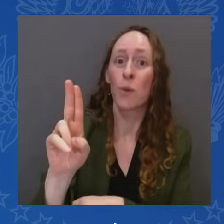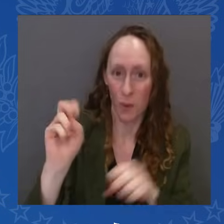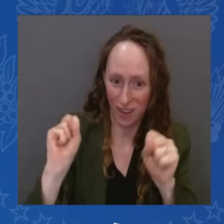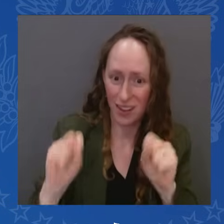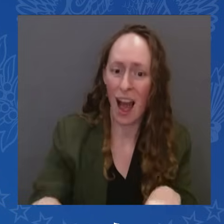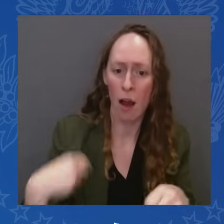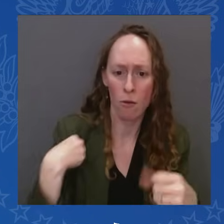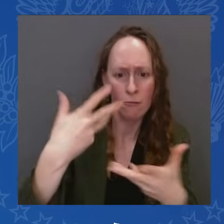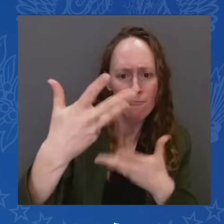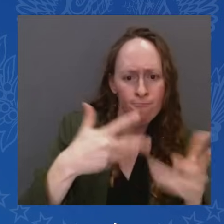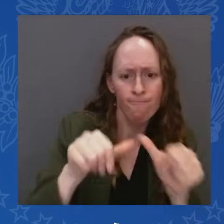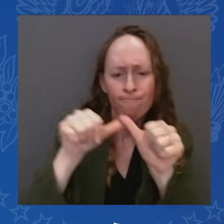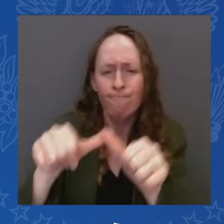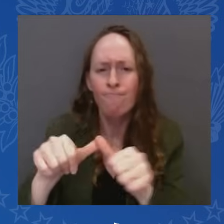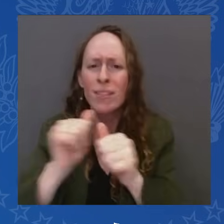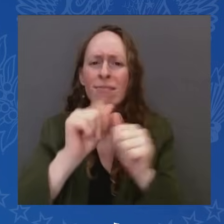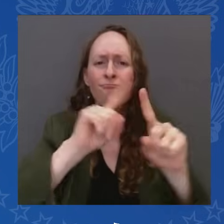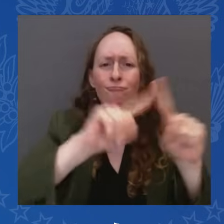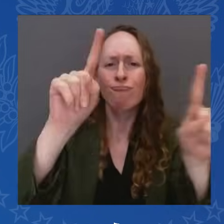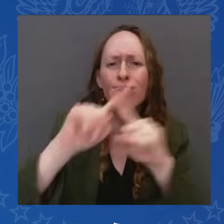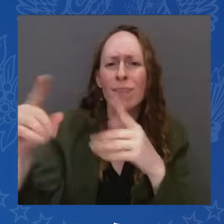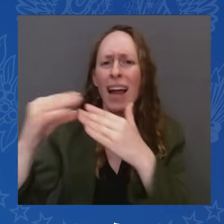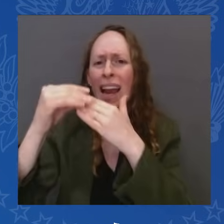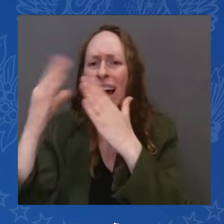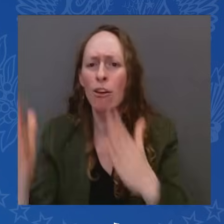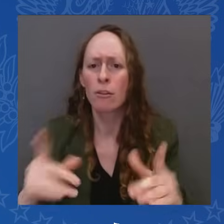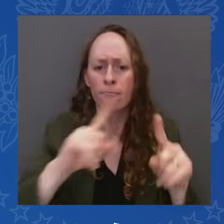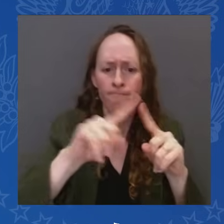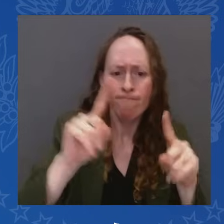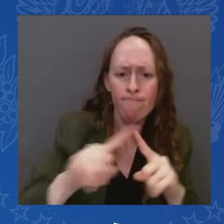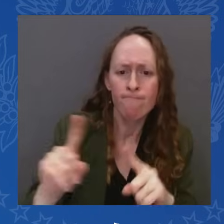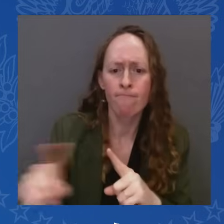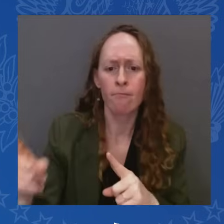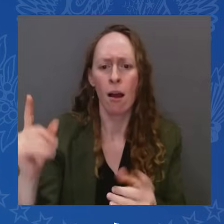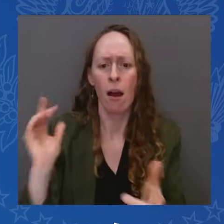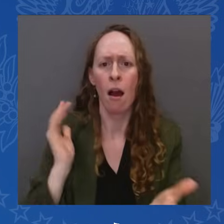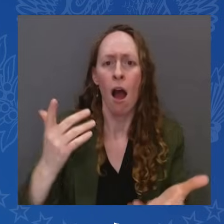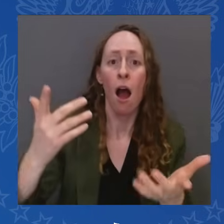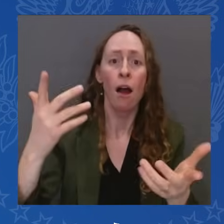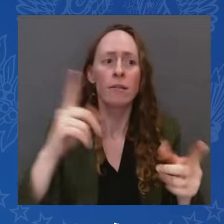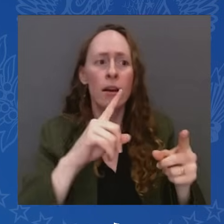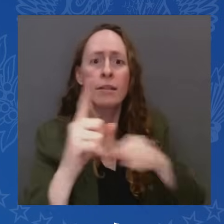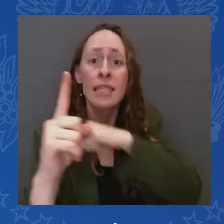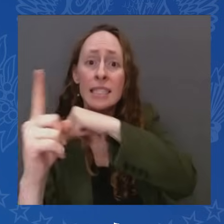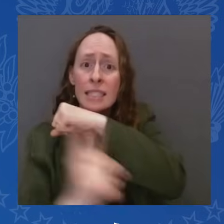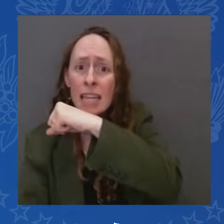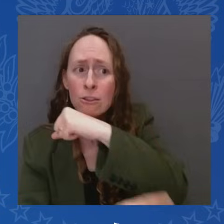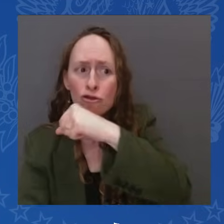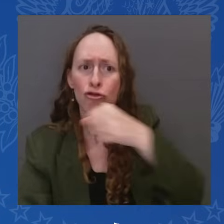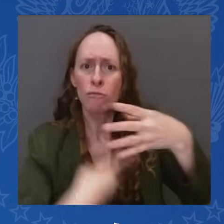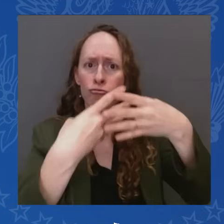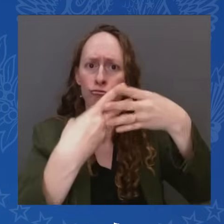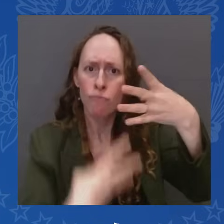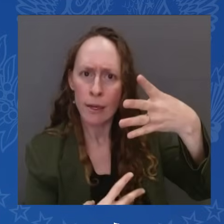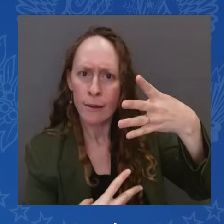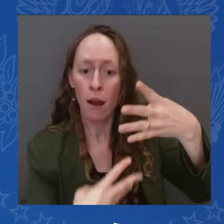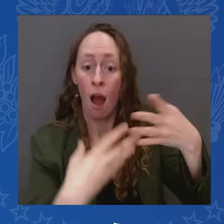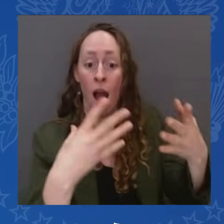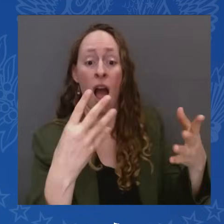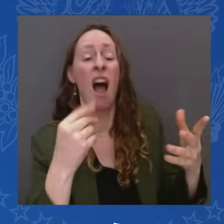and political efforts to pressure Russia. American leadership is crucial. It's keeping this unity together --